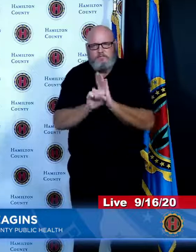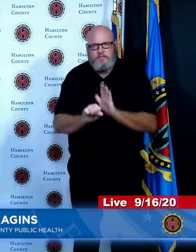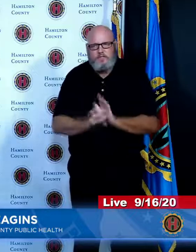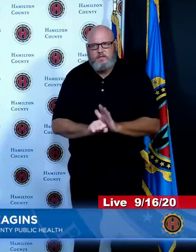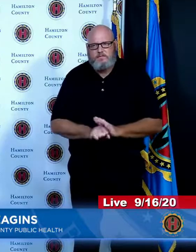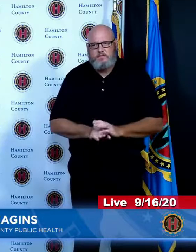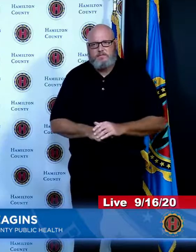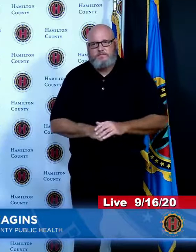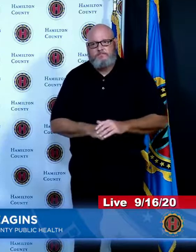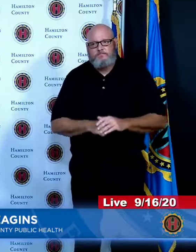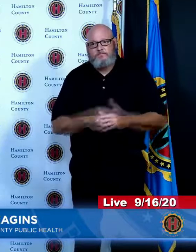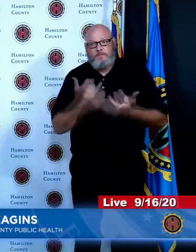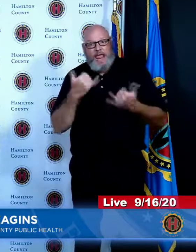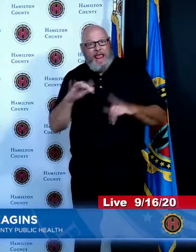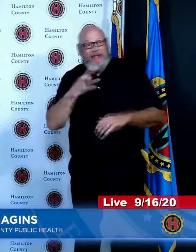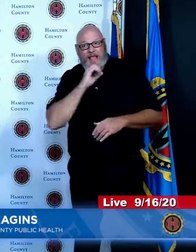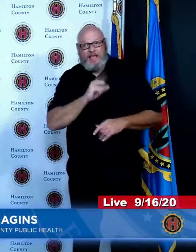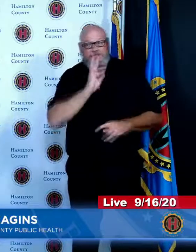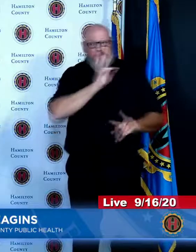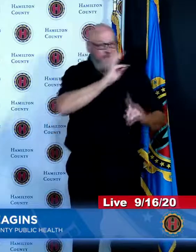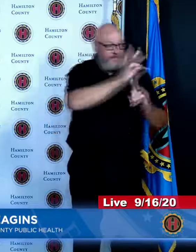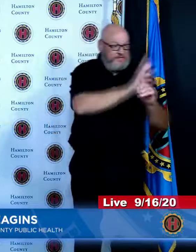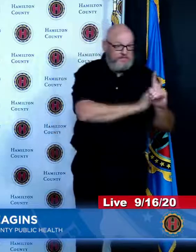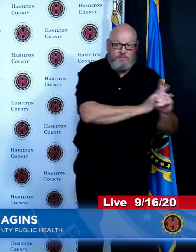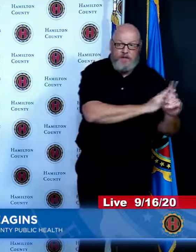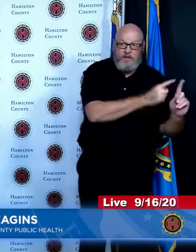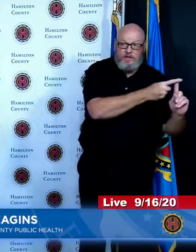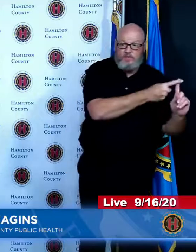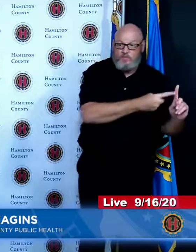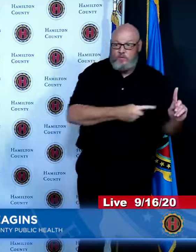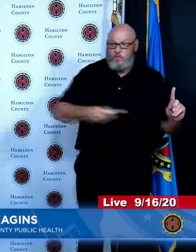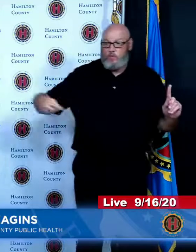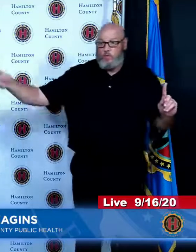qualifies for the vaccine should get it there are extra supplies should be very